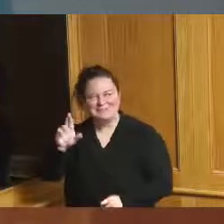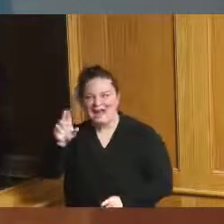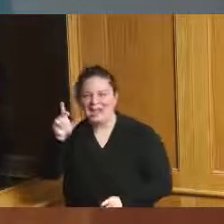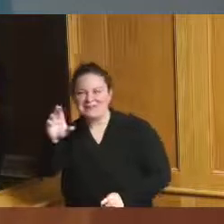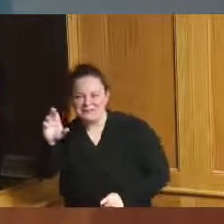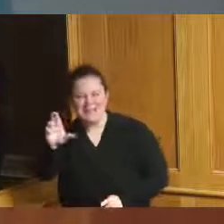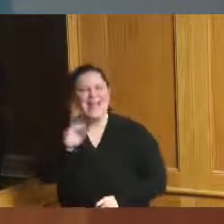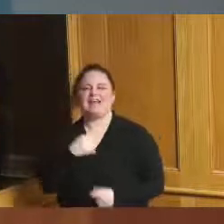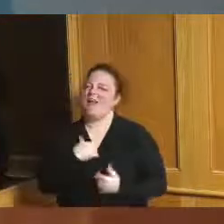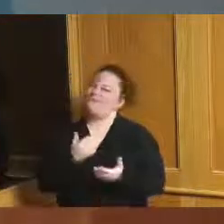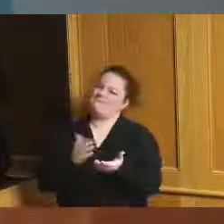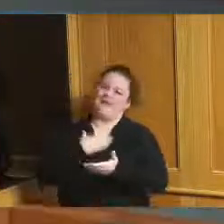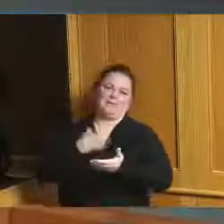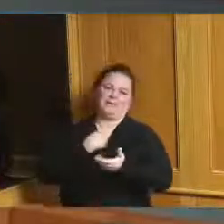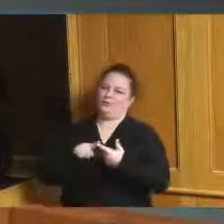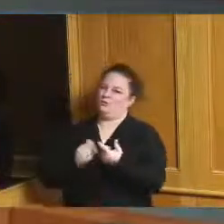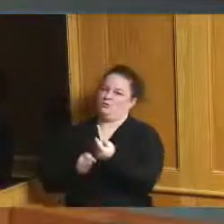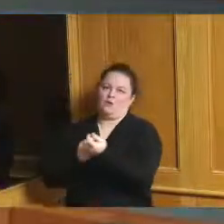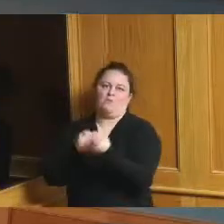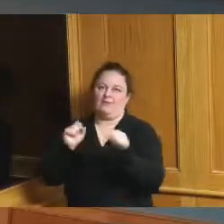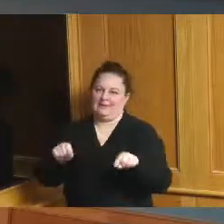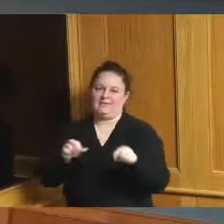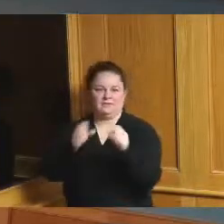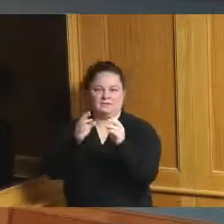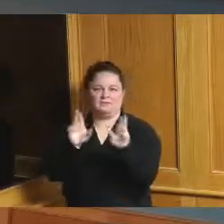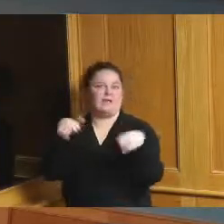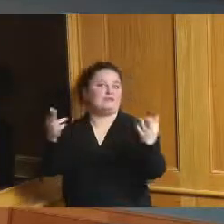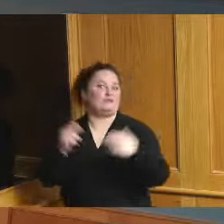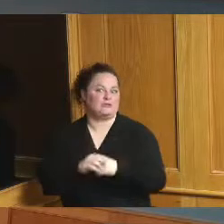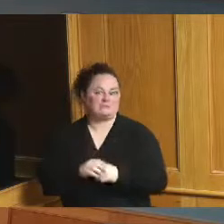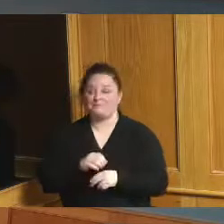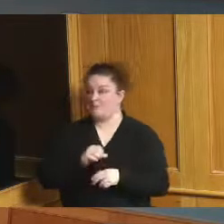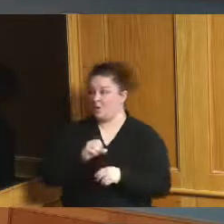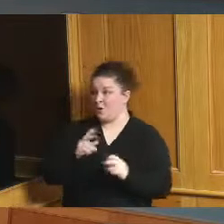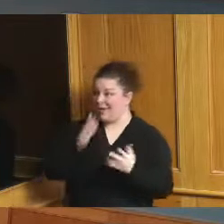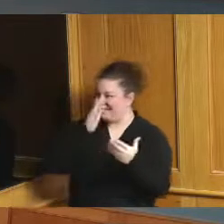thank you so much we'll move forward with the resolution resolution number three which I've